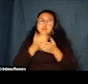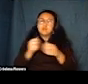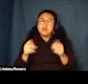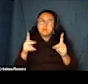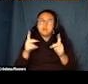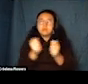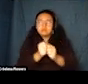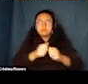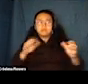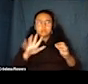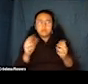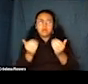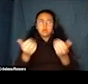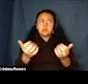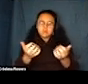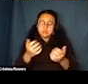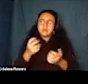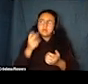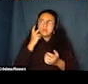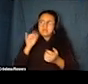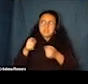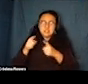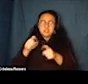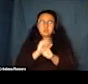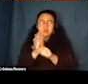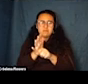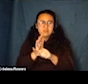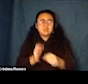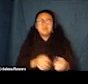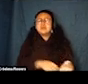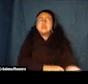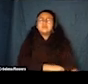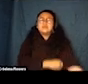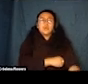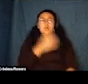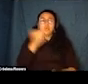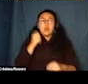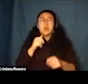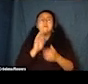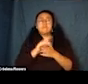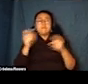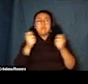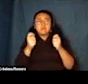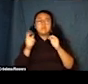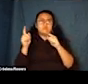We've seen that in COVID because film festivals have had to go online. Those have actually brought a lot of access for people.